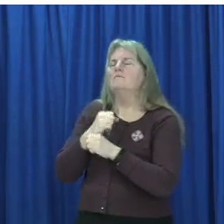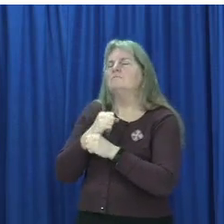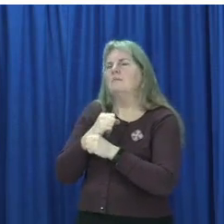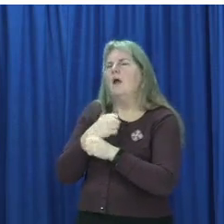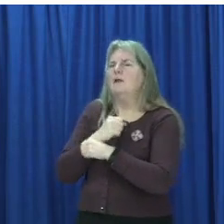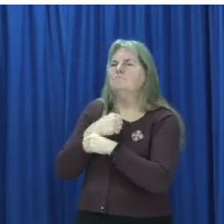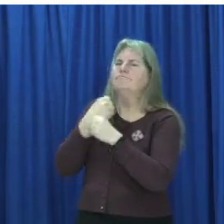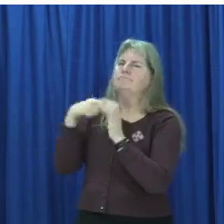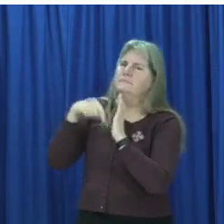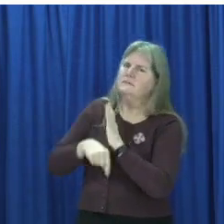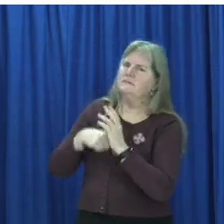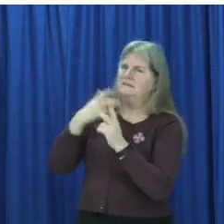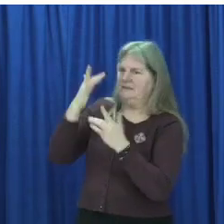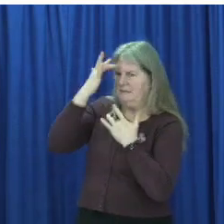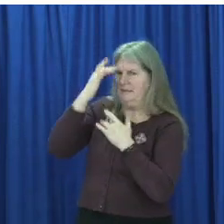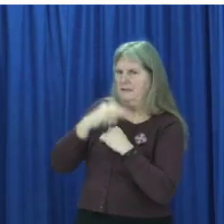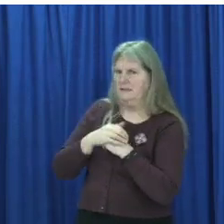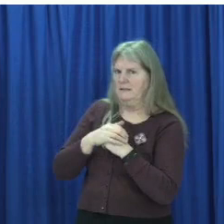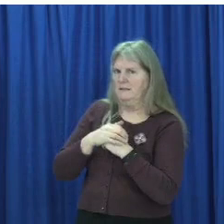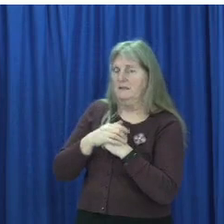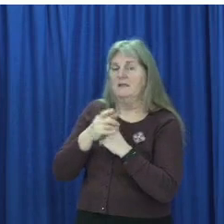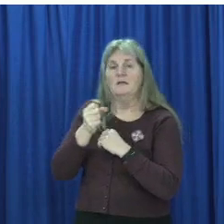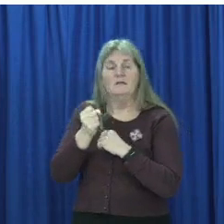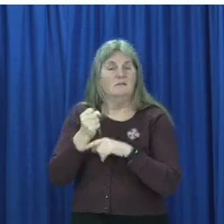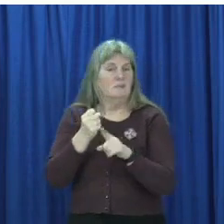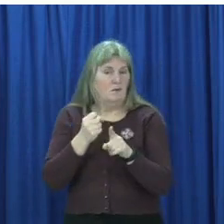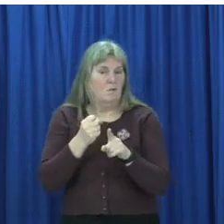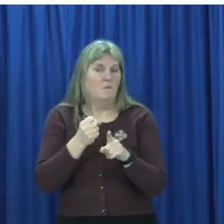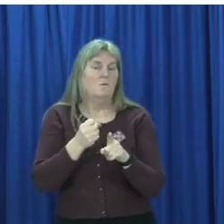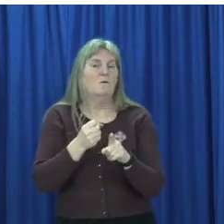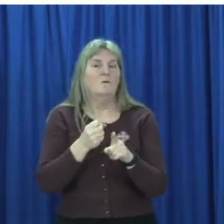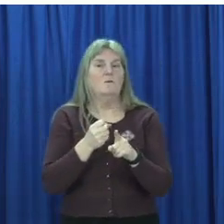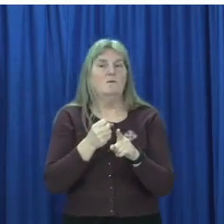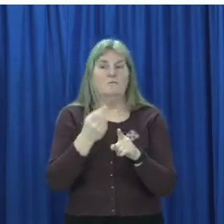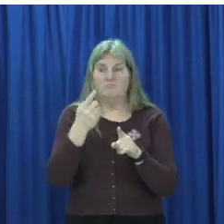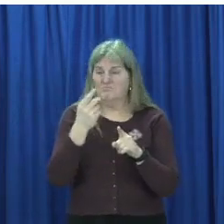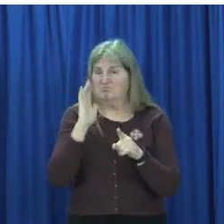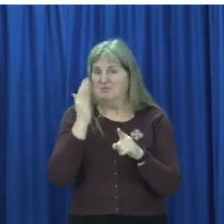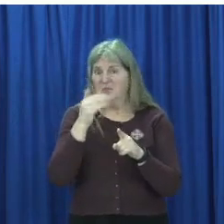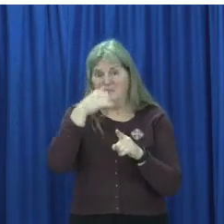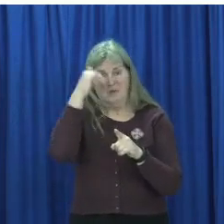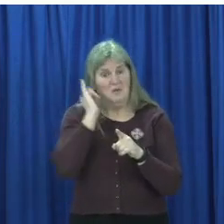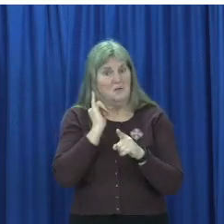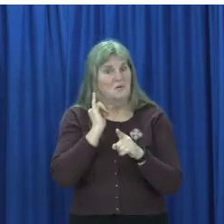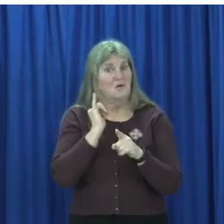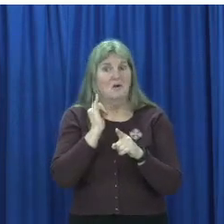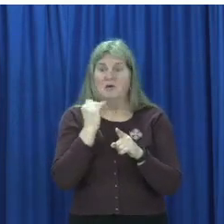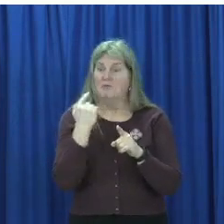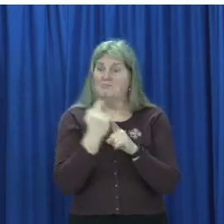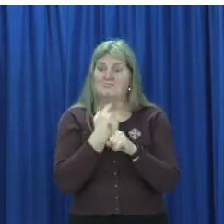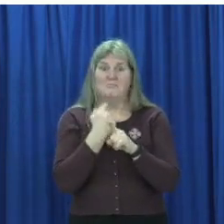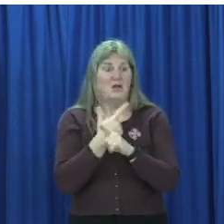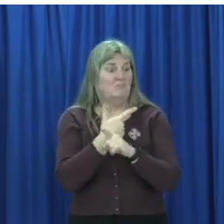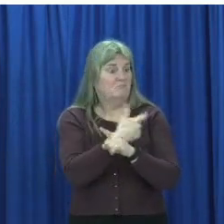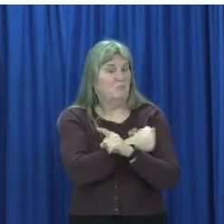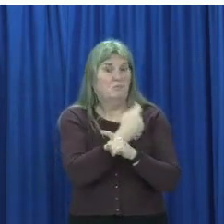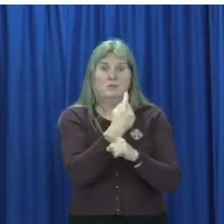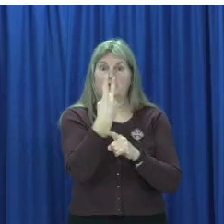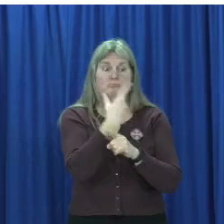It's very encouraging, and it always has been, that Yukoners have received the primary series of two doses. And also,